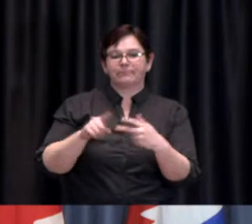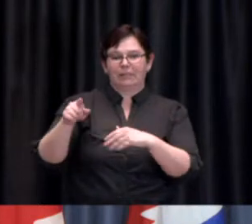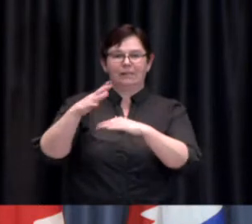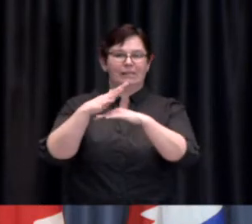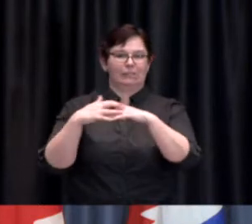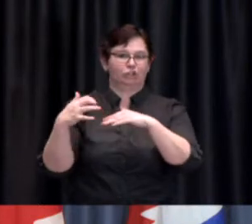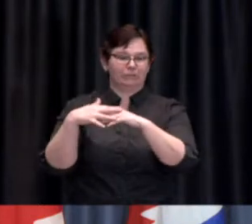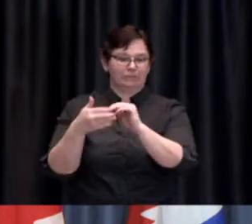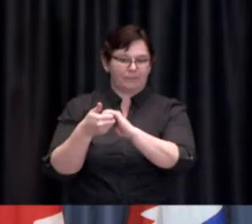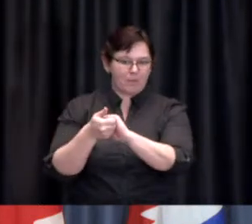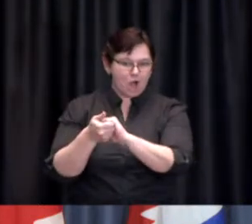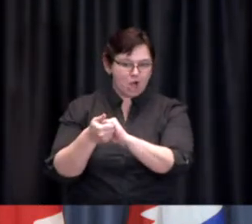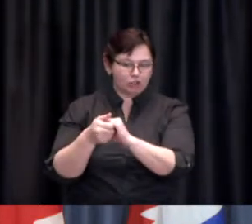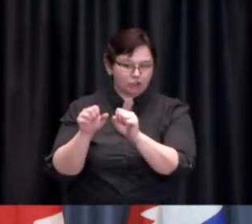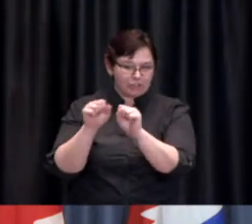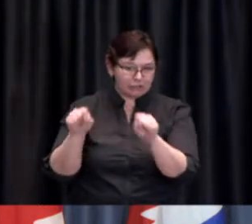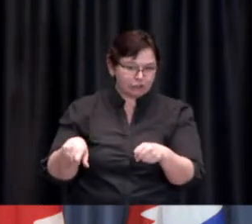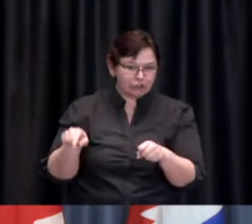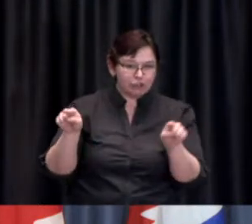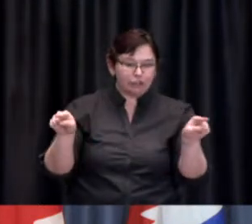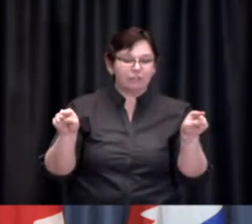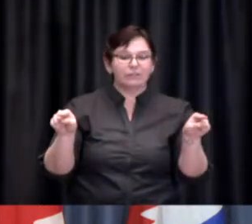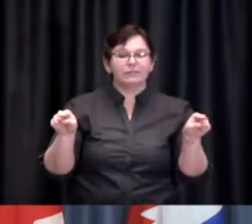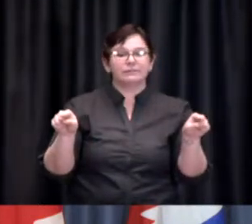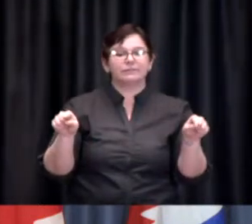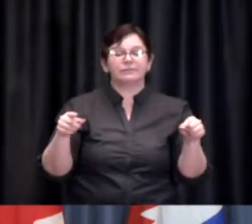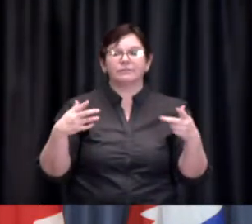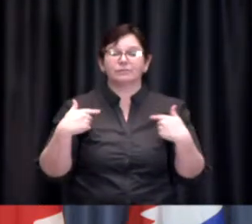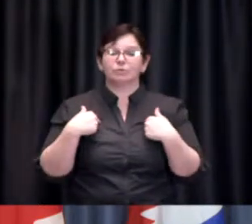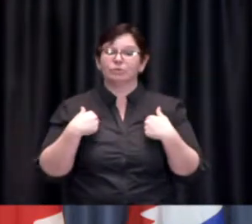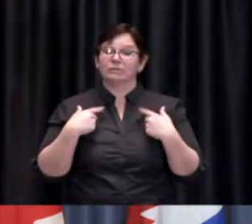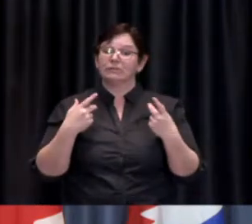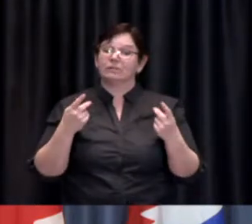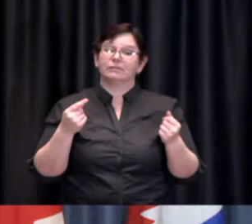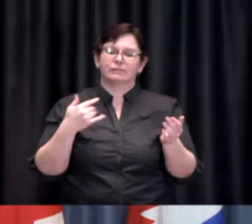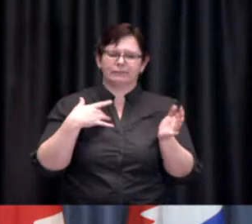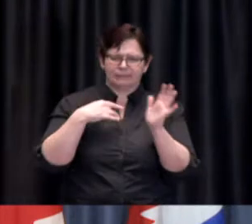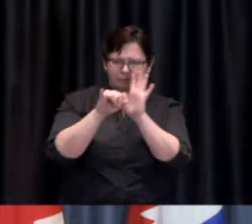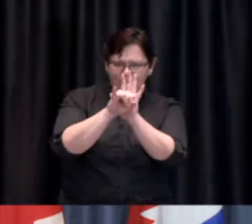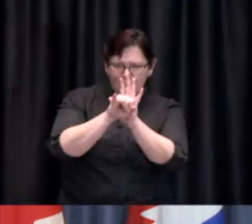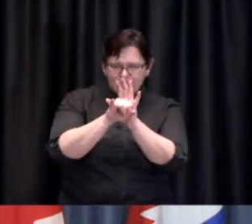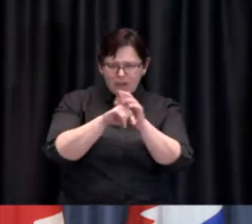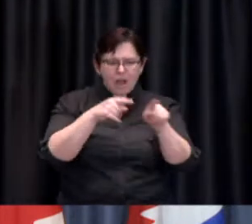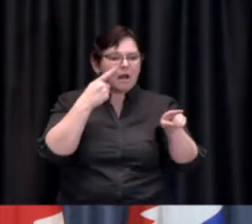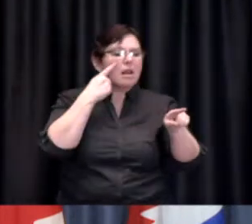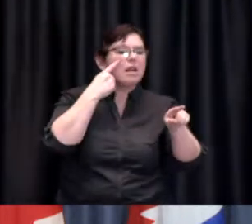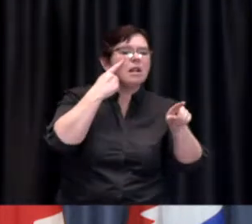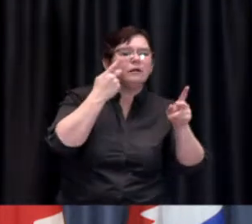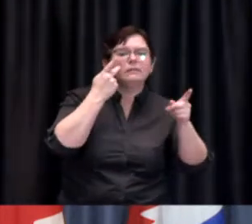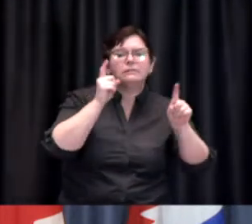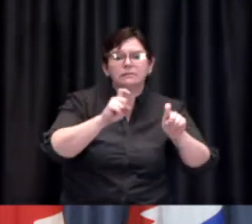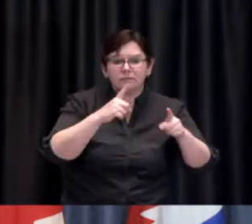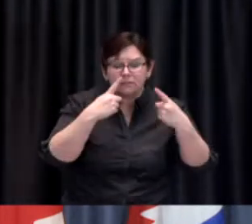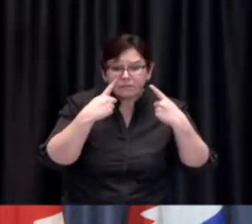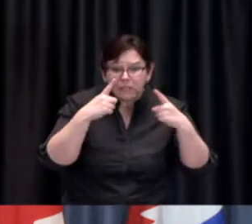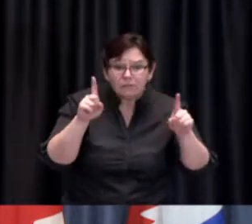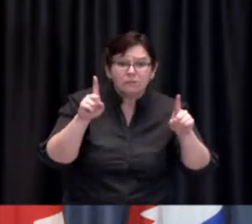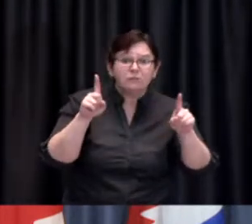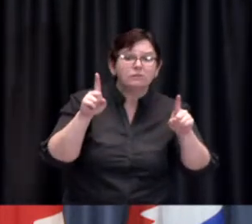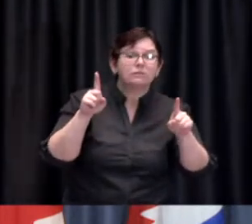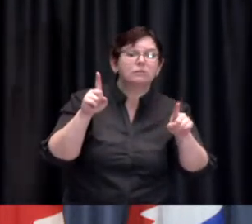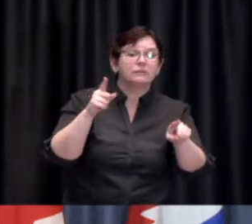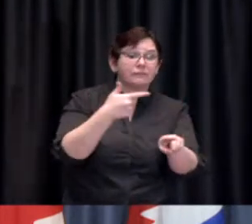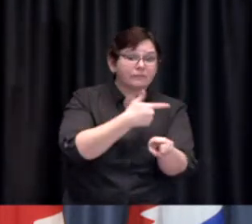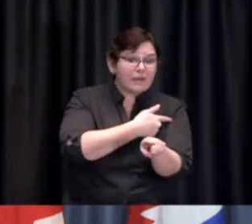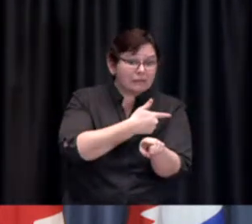and really just sort of identifying how those pilots work what the receptivity is to vaccines so that when